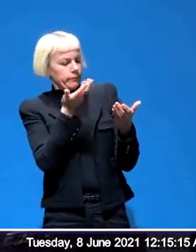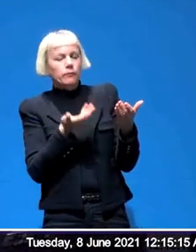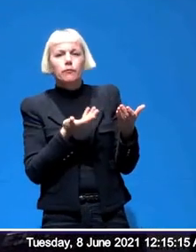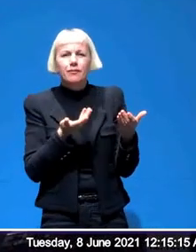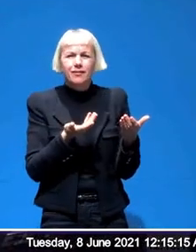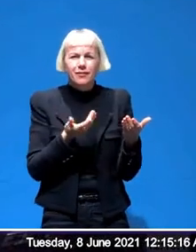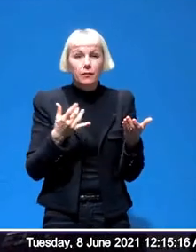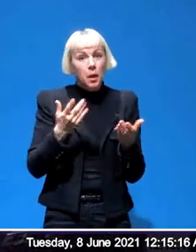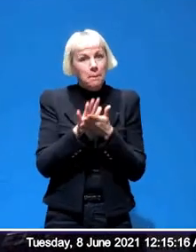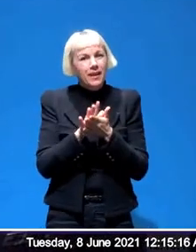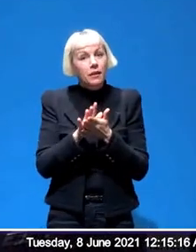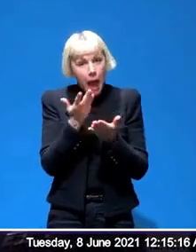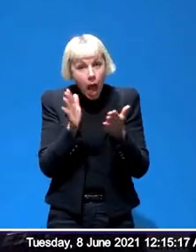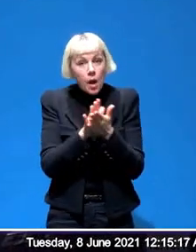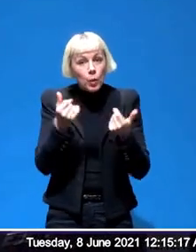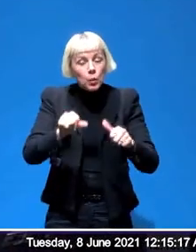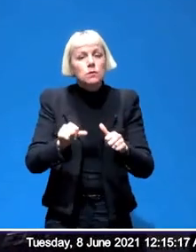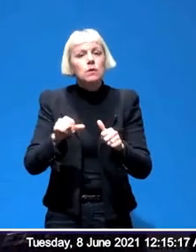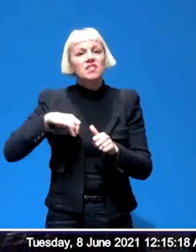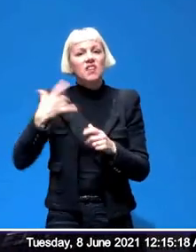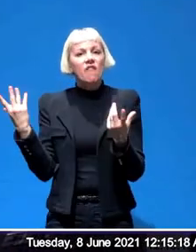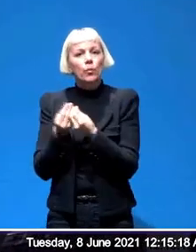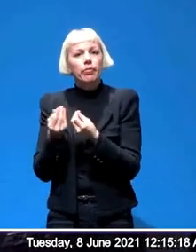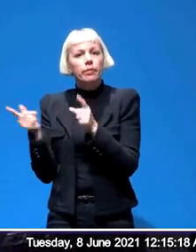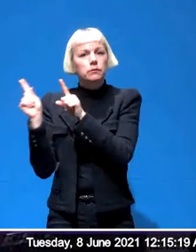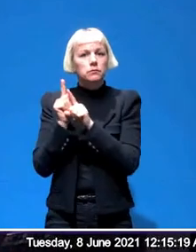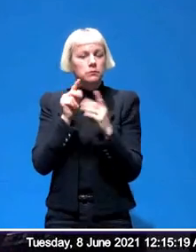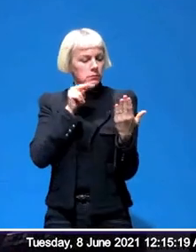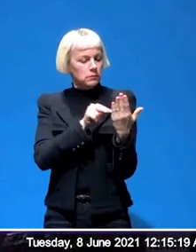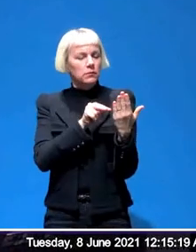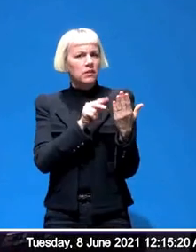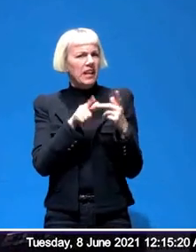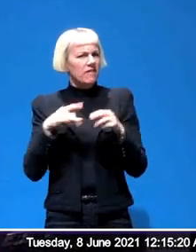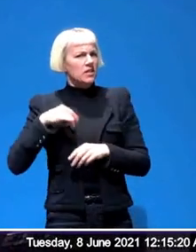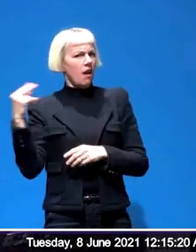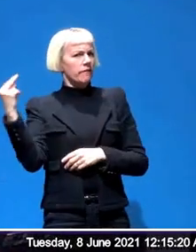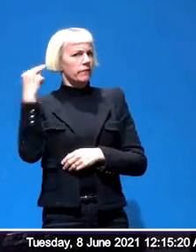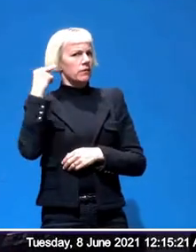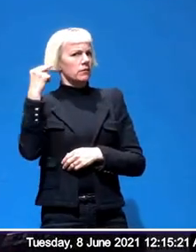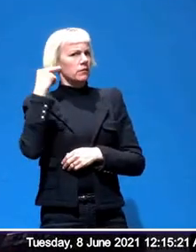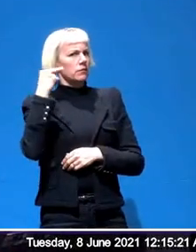staff member with them, so what opportunity does that provide for them